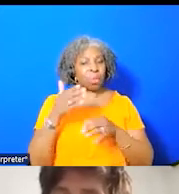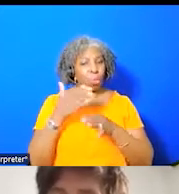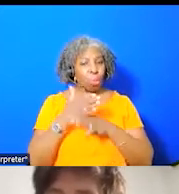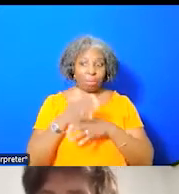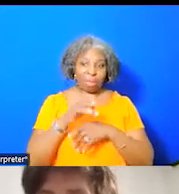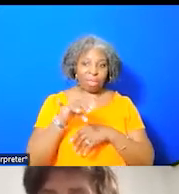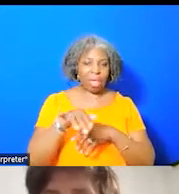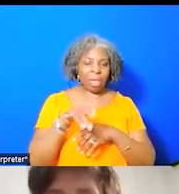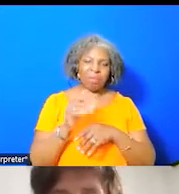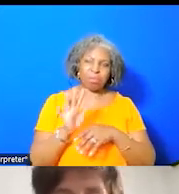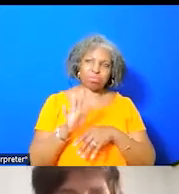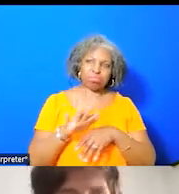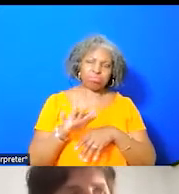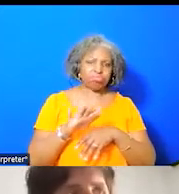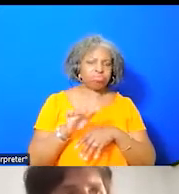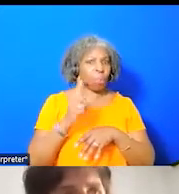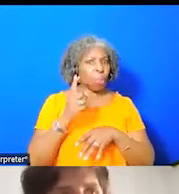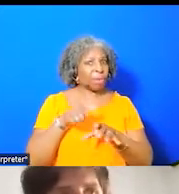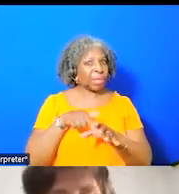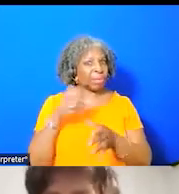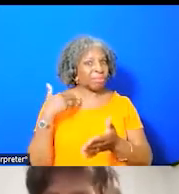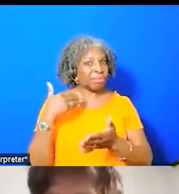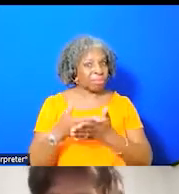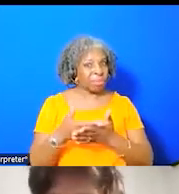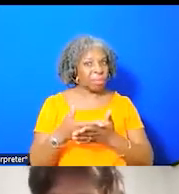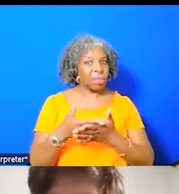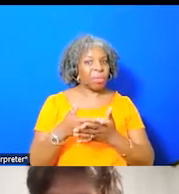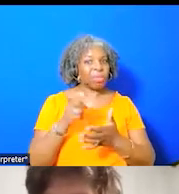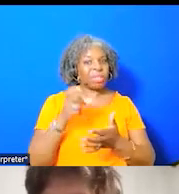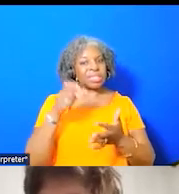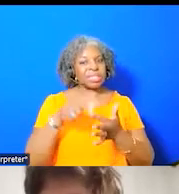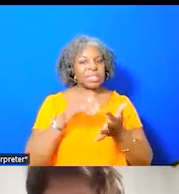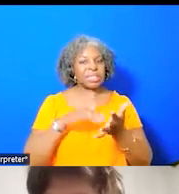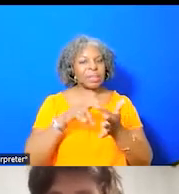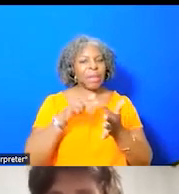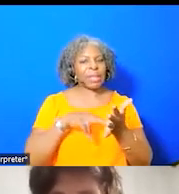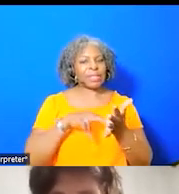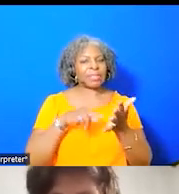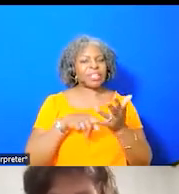for about a year now with Cement Fields which is an organisation based in Kent.